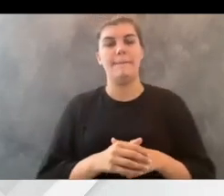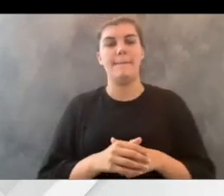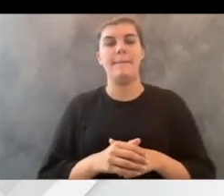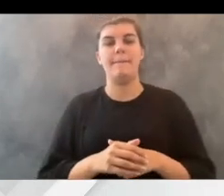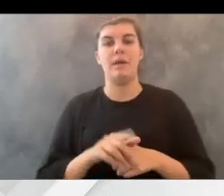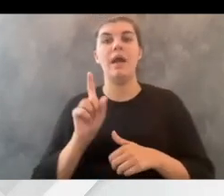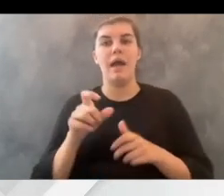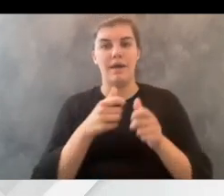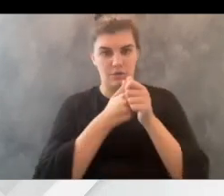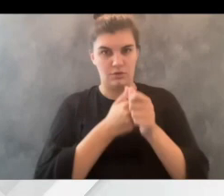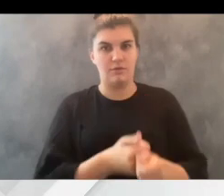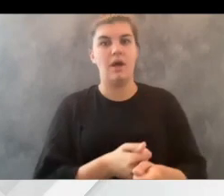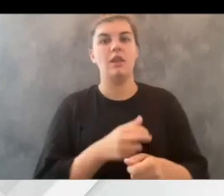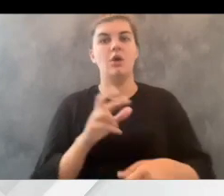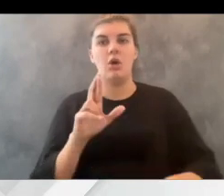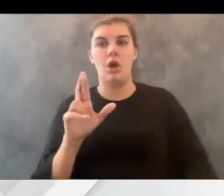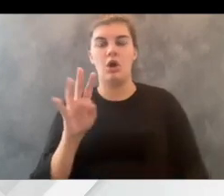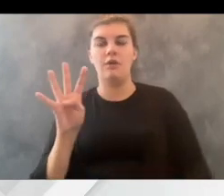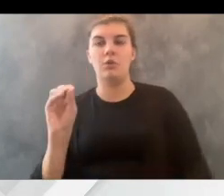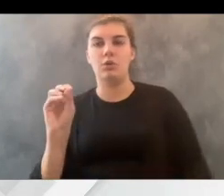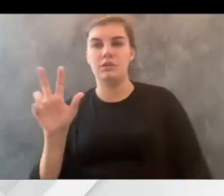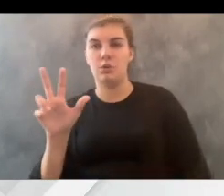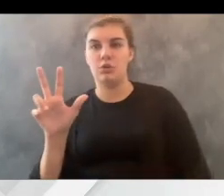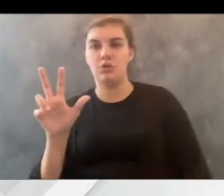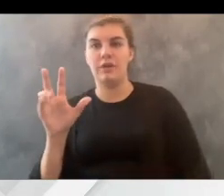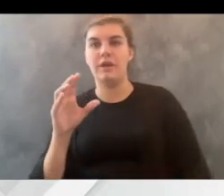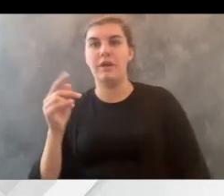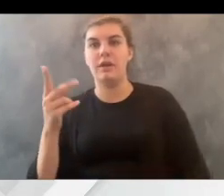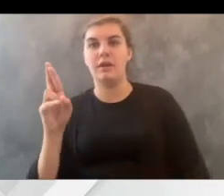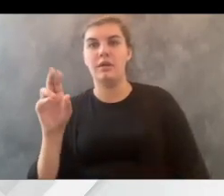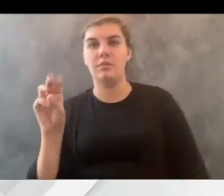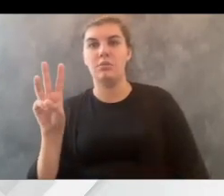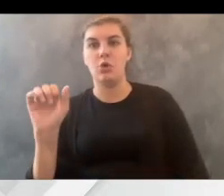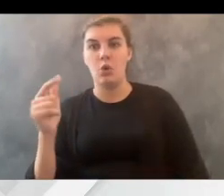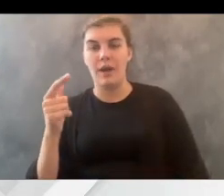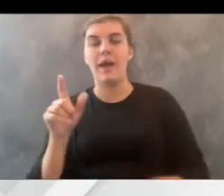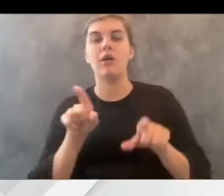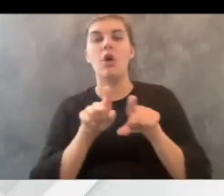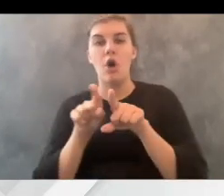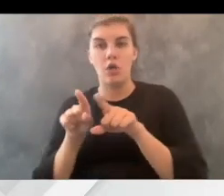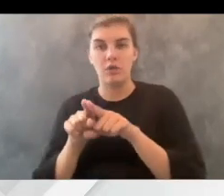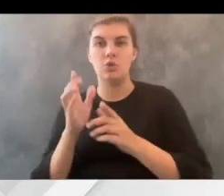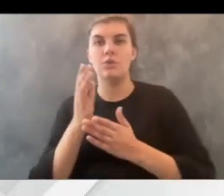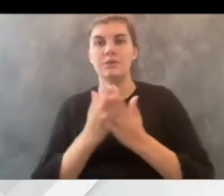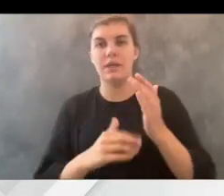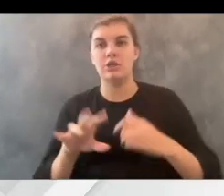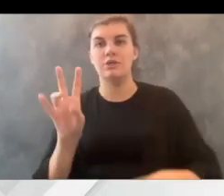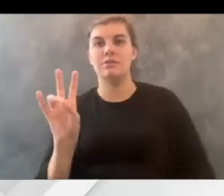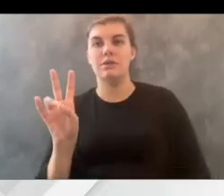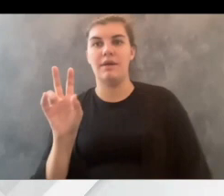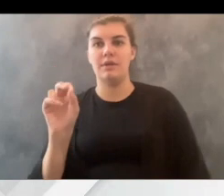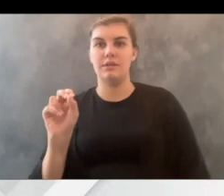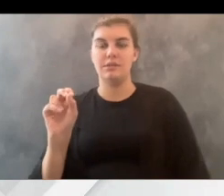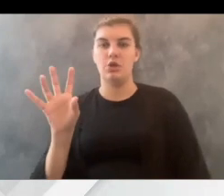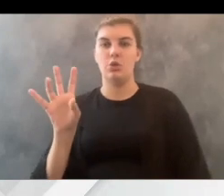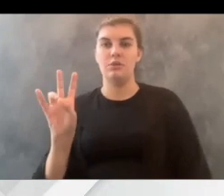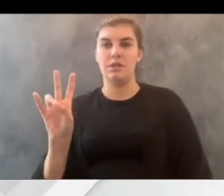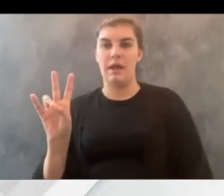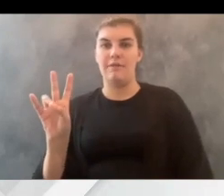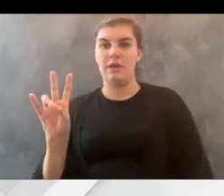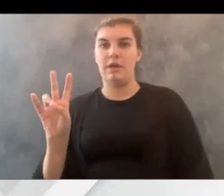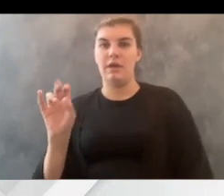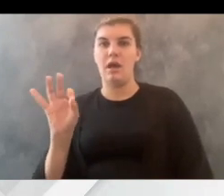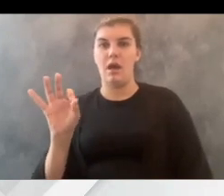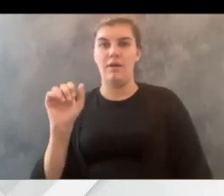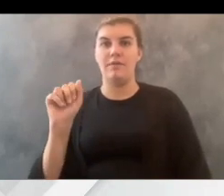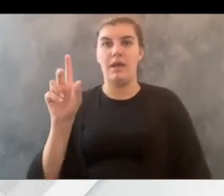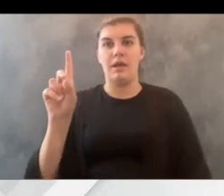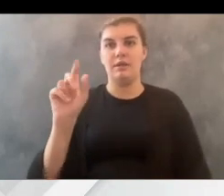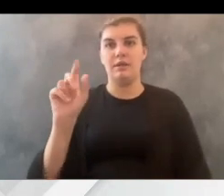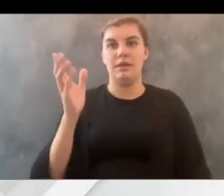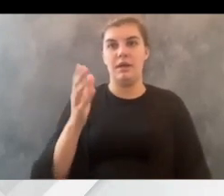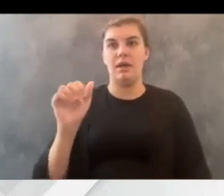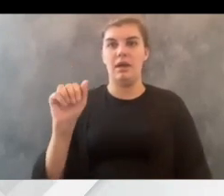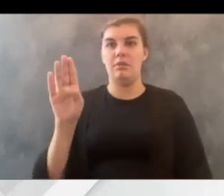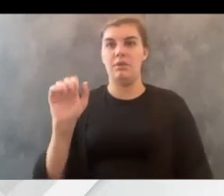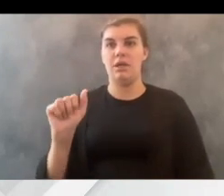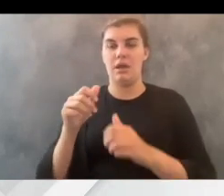comply with R403 in PROWAG as well as section 707 of the ADA and ABA Accessibility Guidelines.